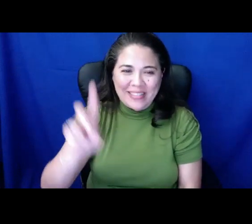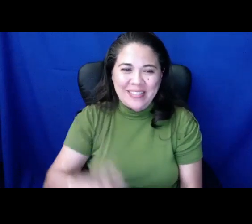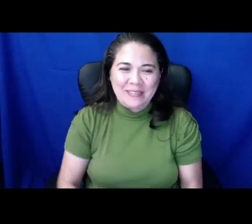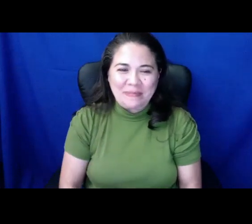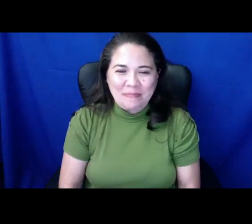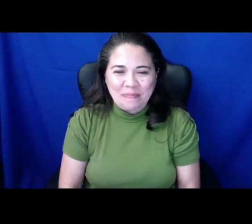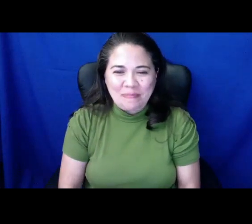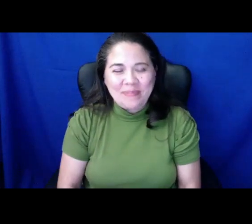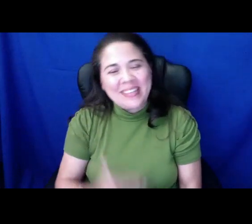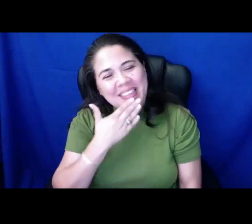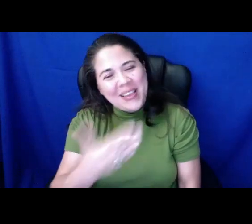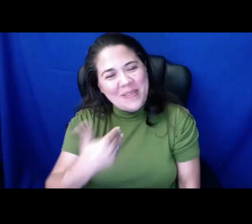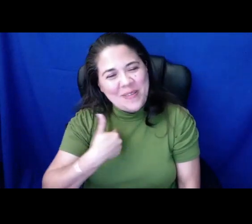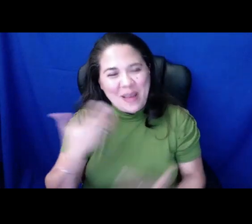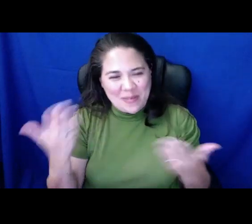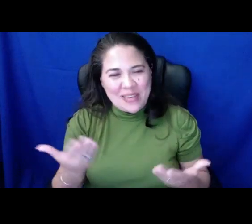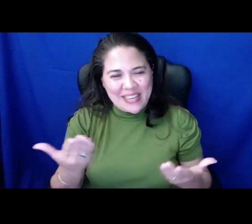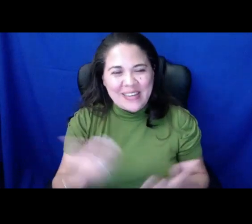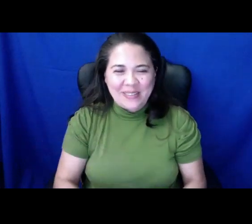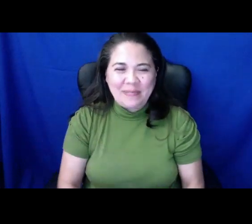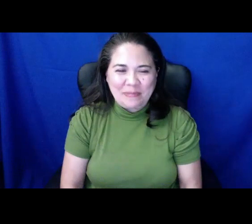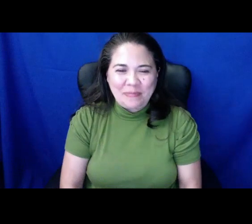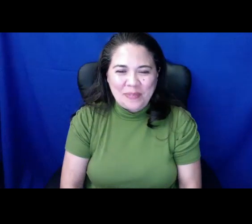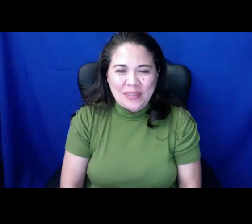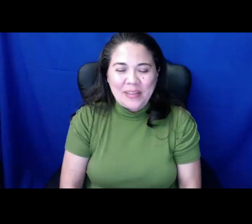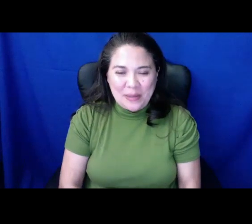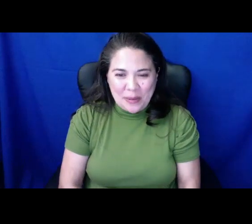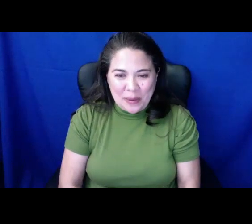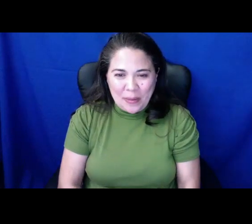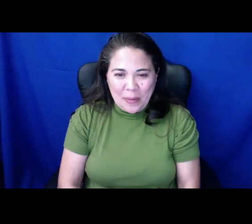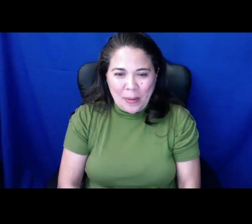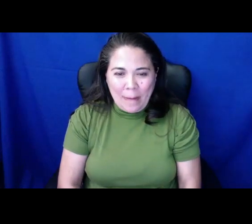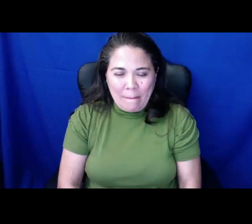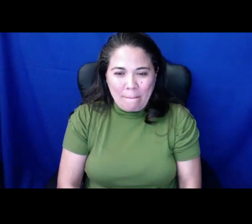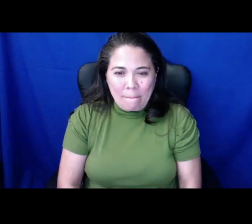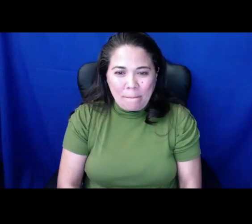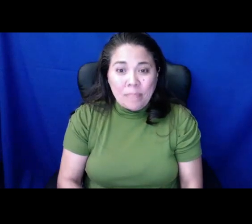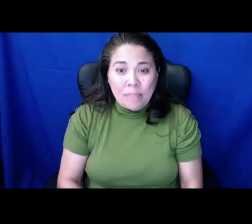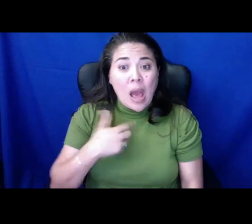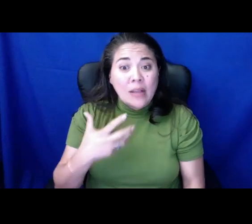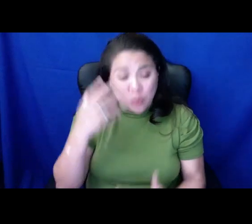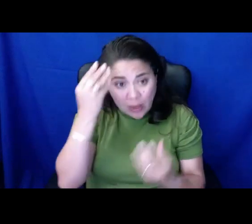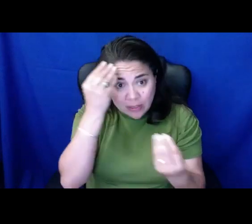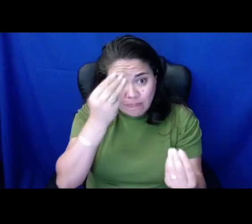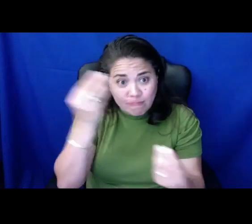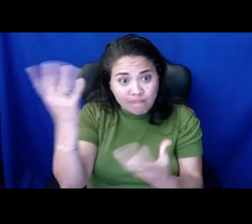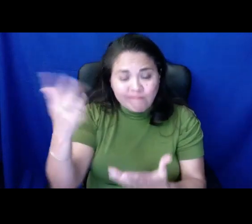Raymond Antrobus (He/Him): it's for having me again. Raymond Antrobus (He/Him): So. Raymond Antrobus (He/Him): I just want to know that as well, what a joy it is to.